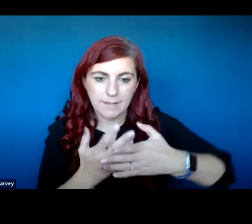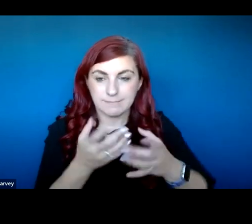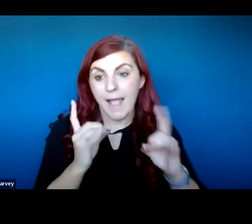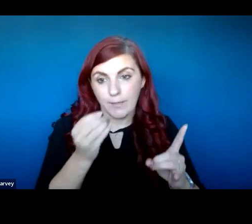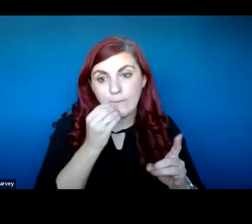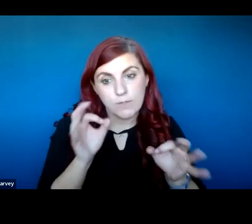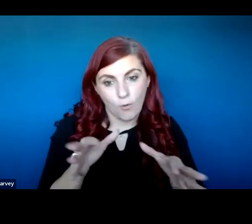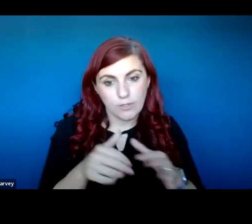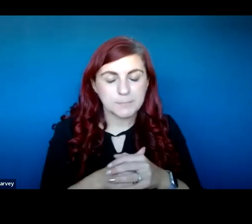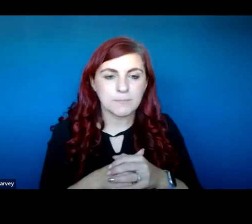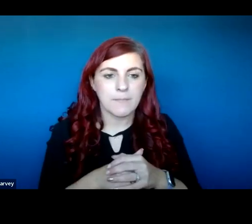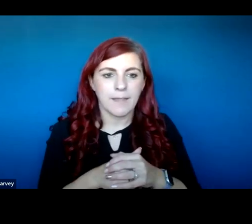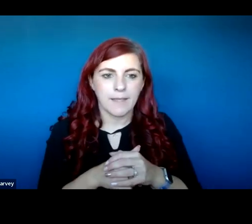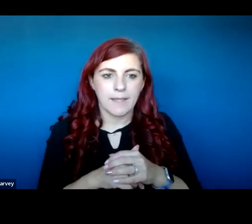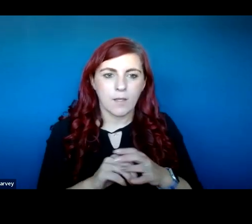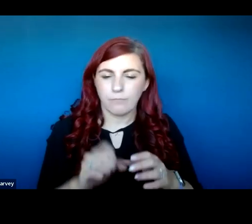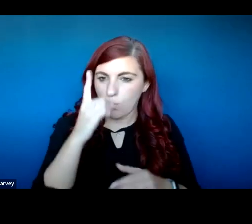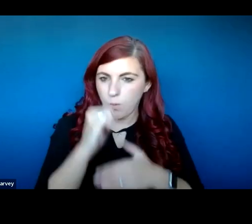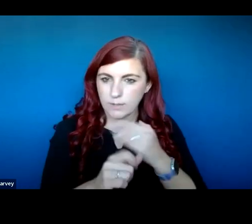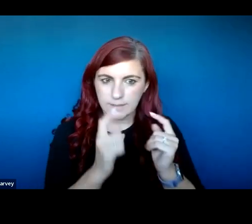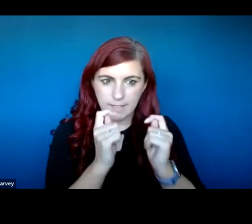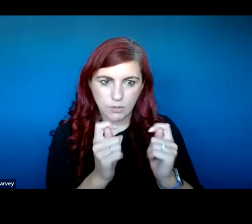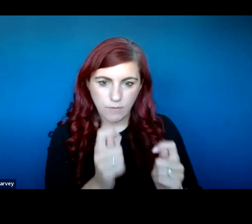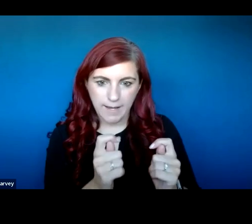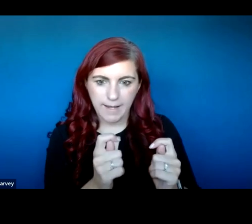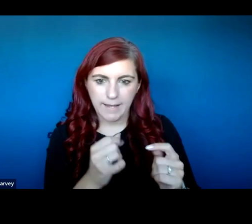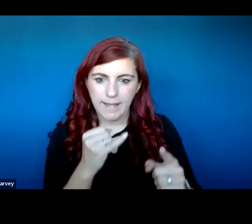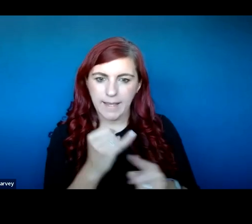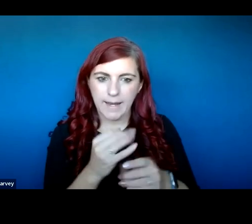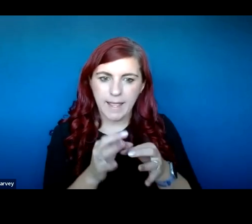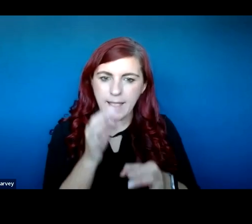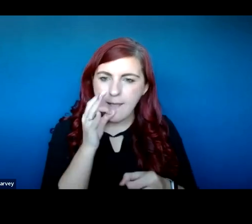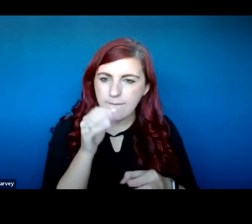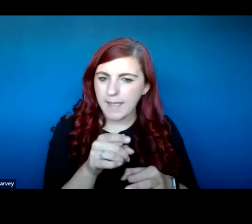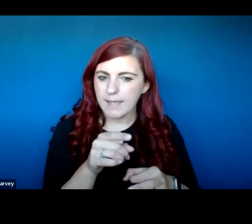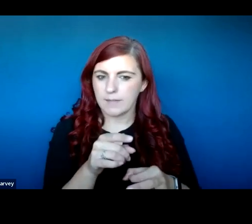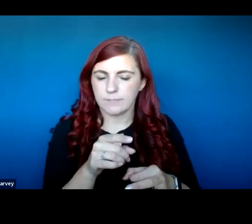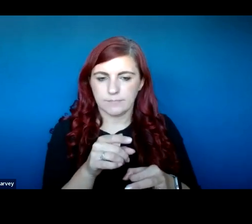But you have one day training in the cafe, Therese Coveney and Cathy Smith